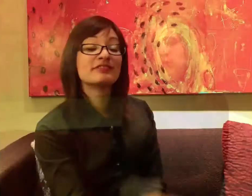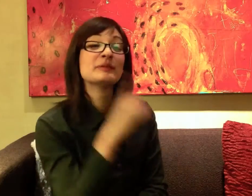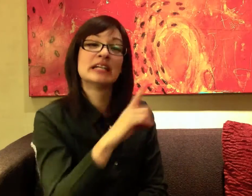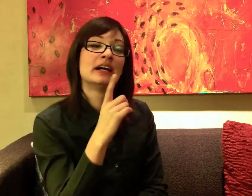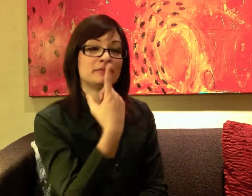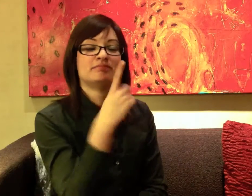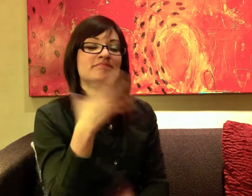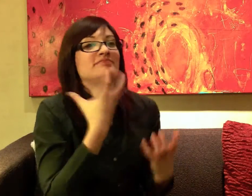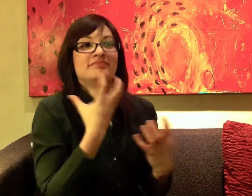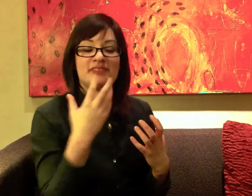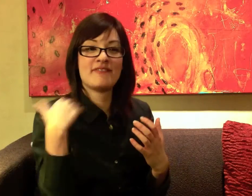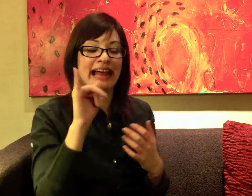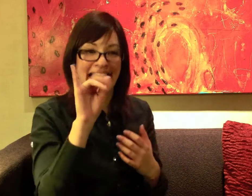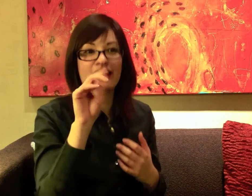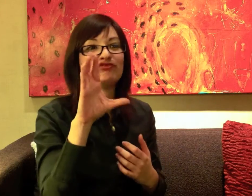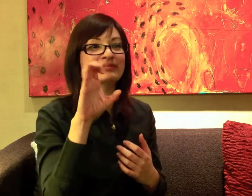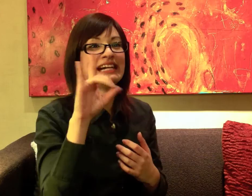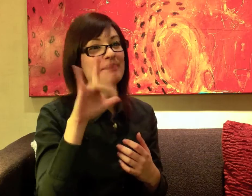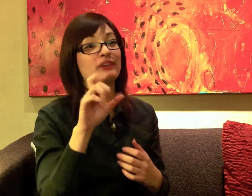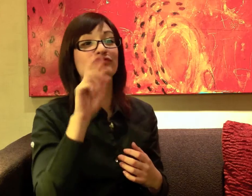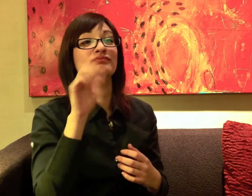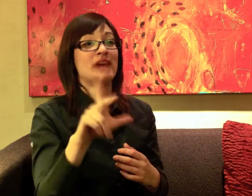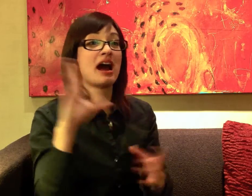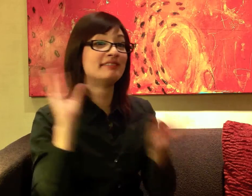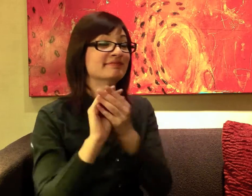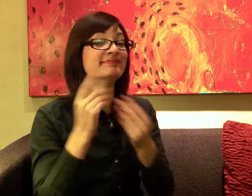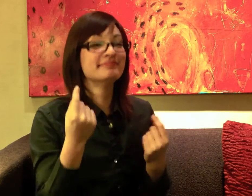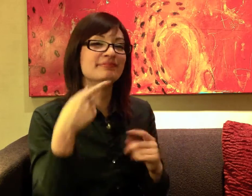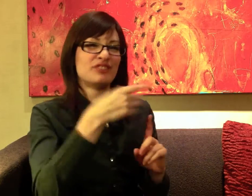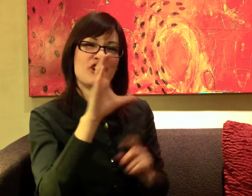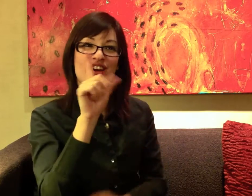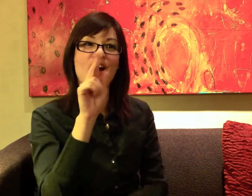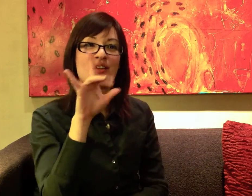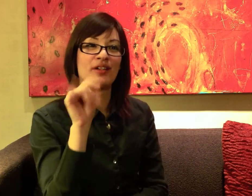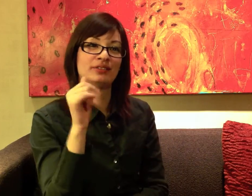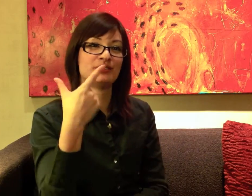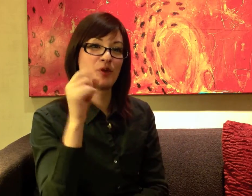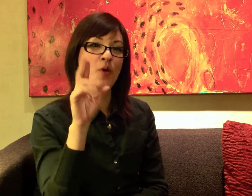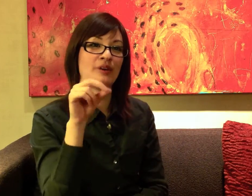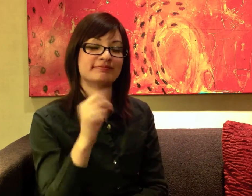There is one who has an incredible track, that is Claudia Gordon.